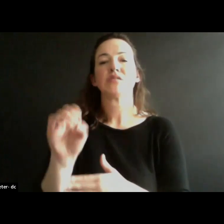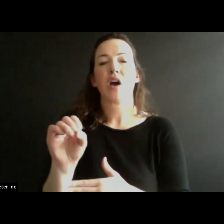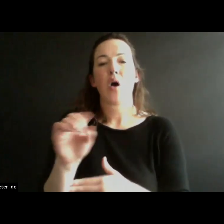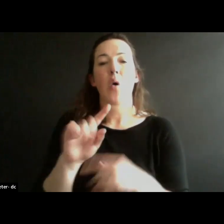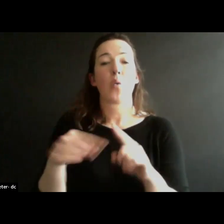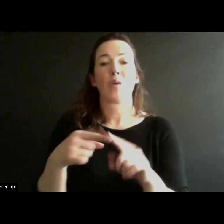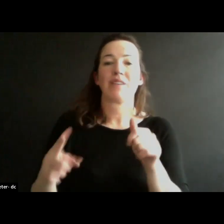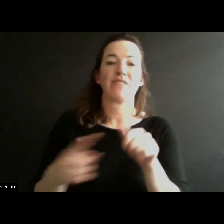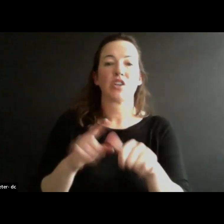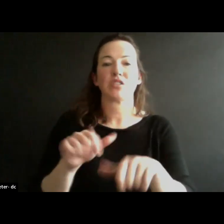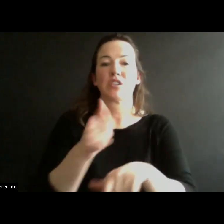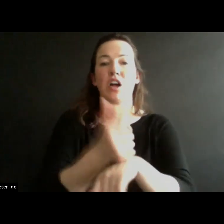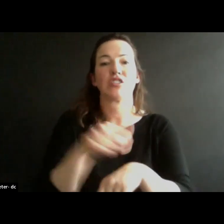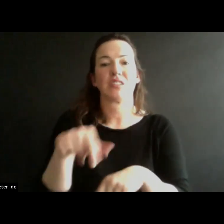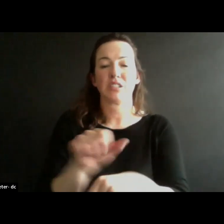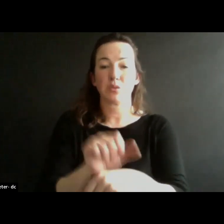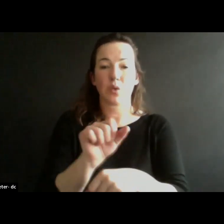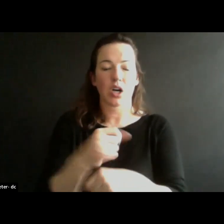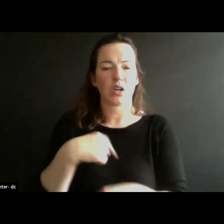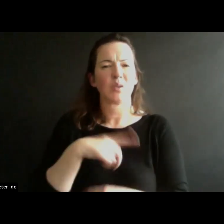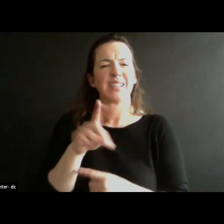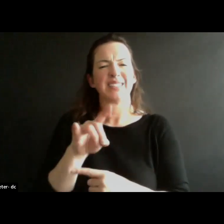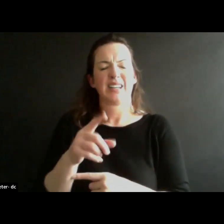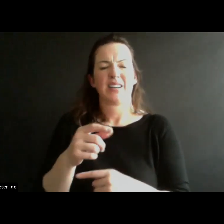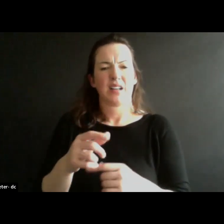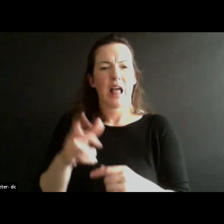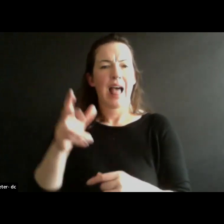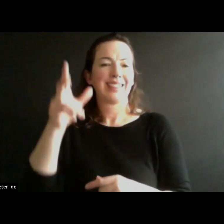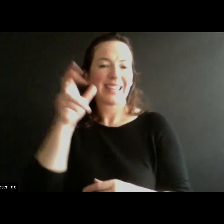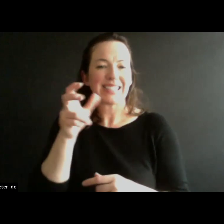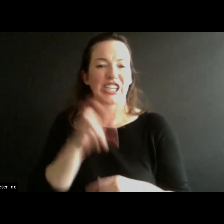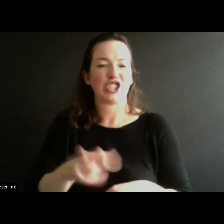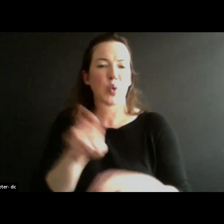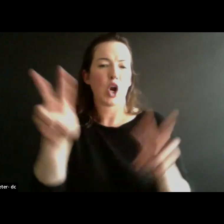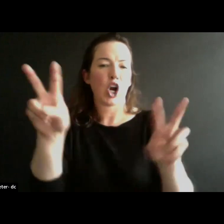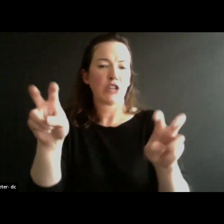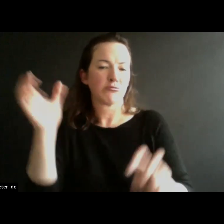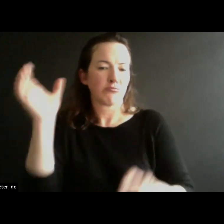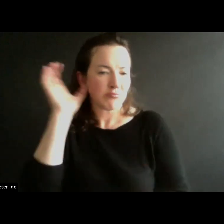launched this work, we did a pretty big listening tour of partners and Kim, you based organizations